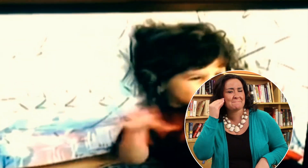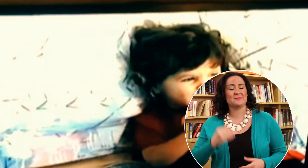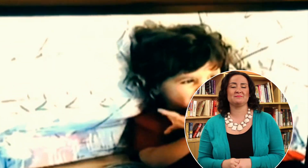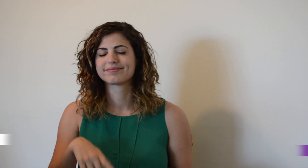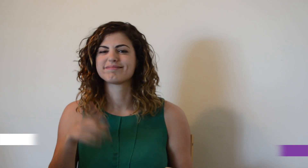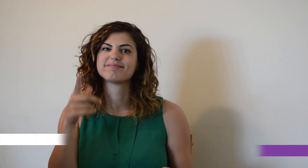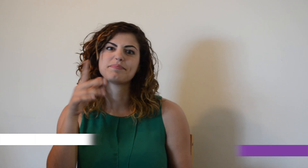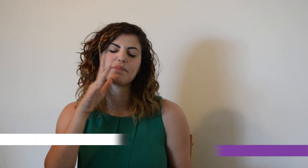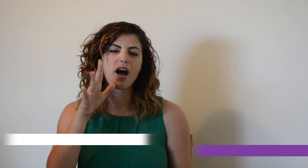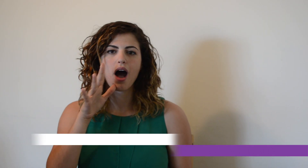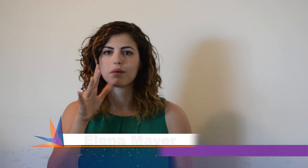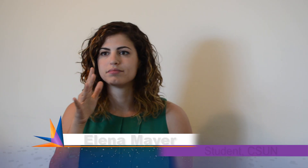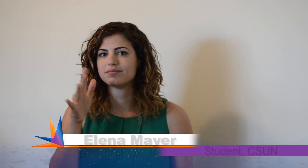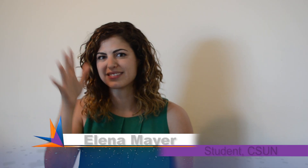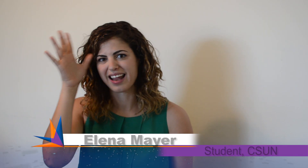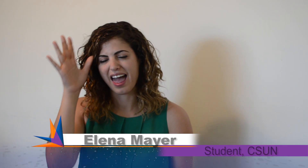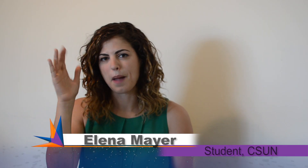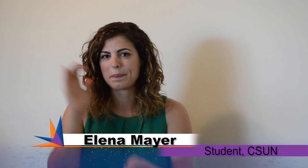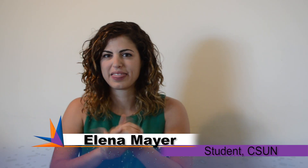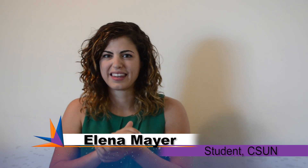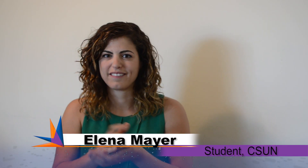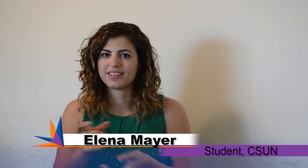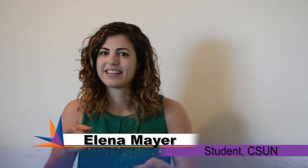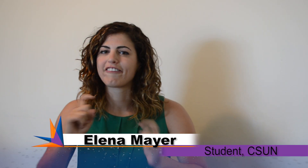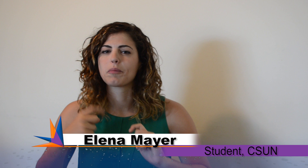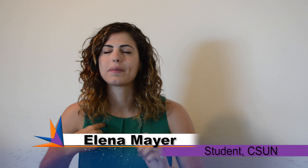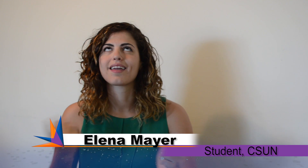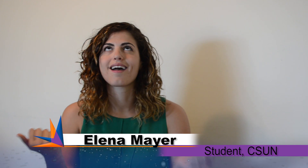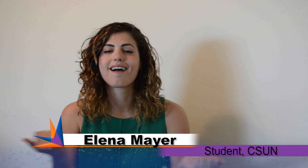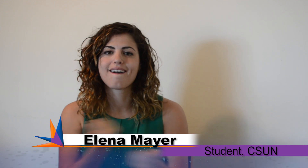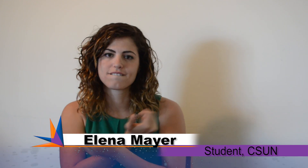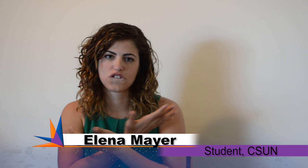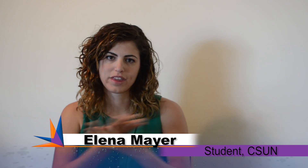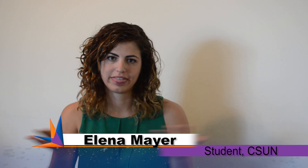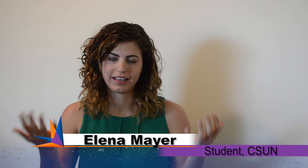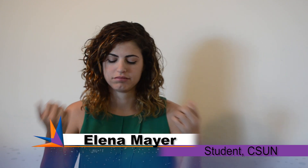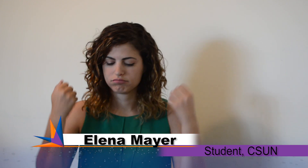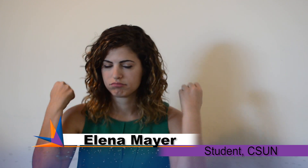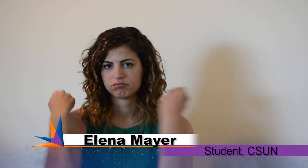Elena: "My parents? They believed in giving me everything! All of it.